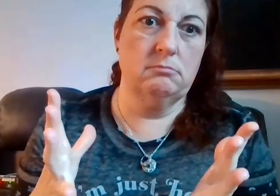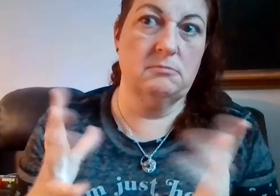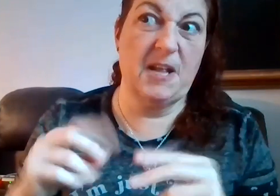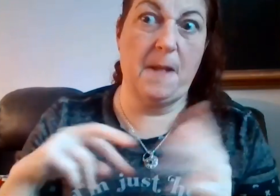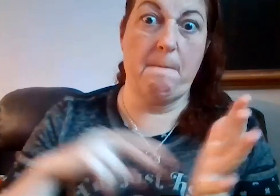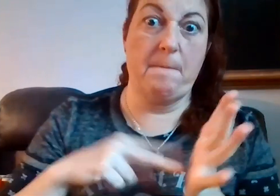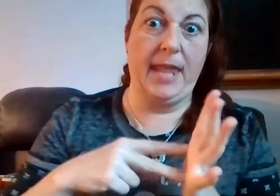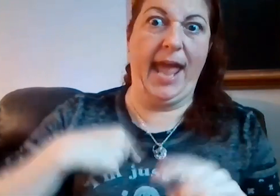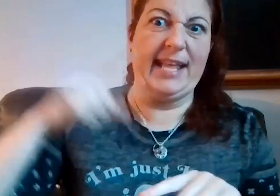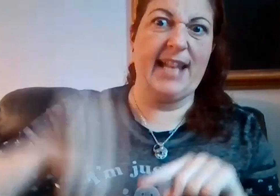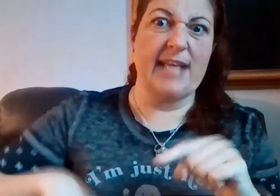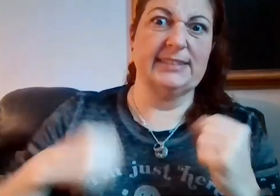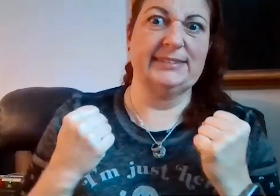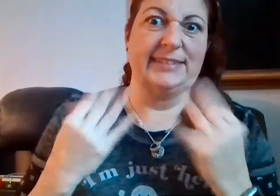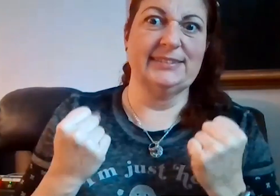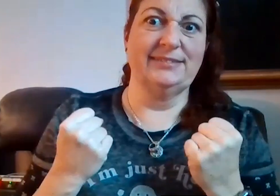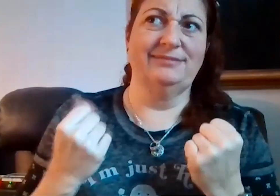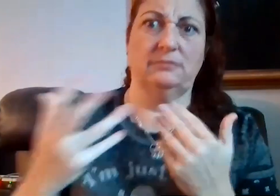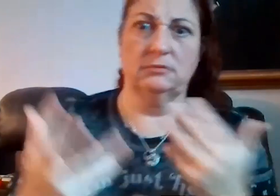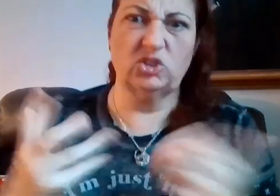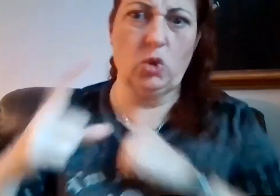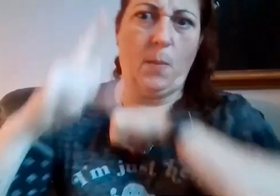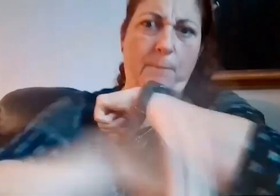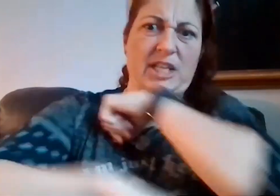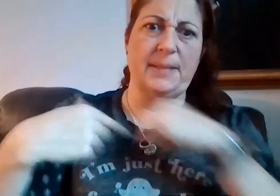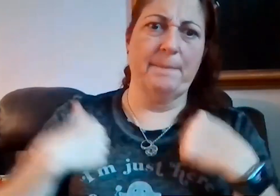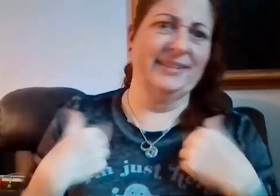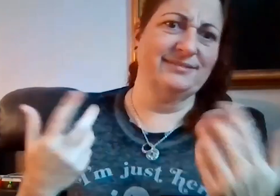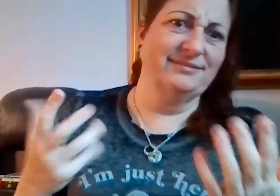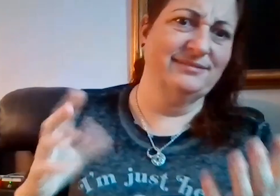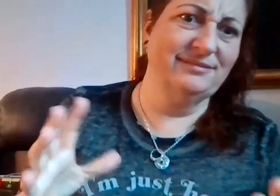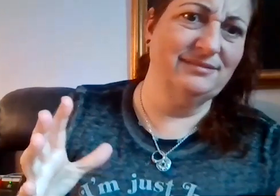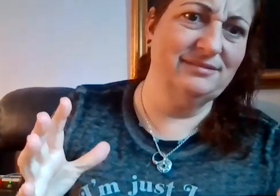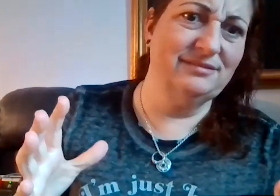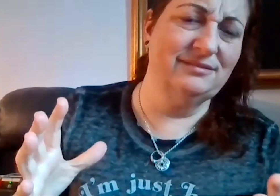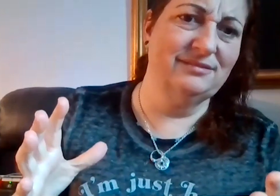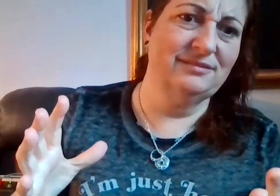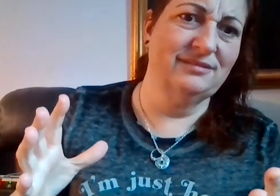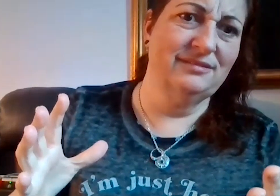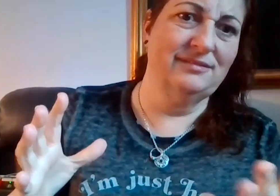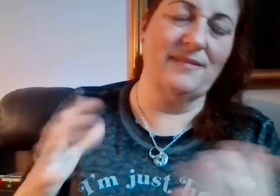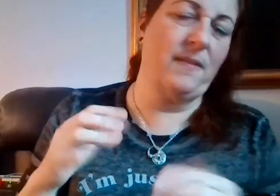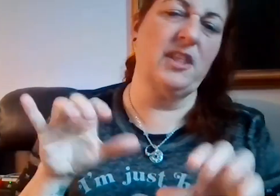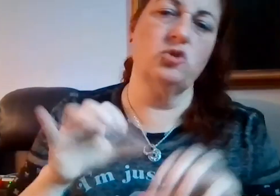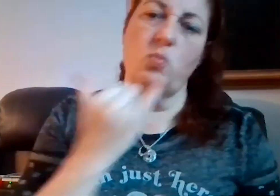and struggling and it's being like, I can't sign and then being punished for that.